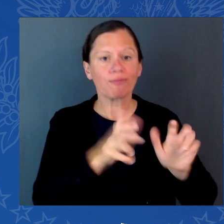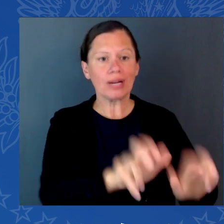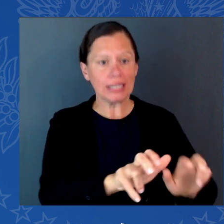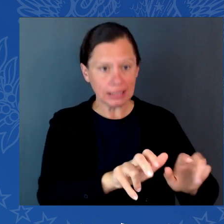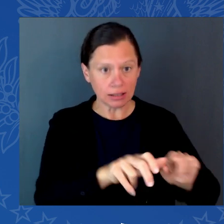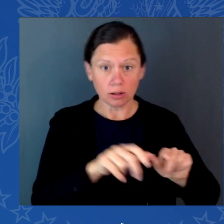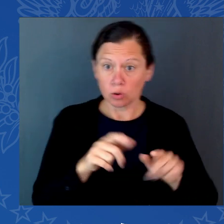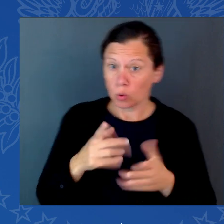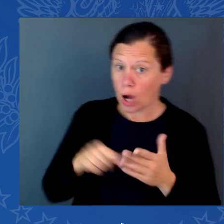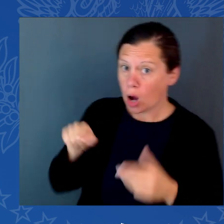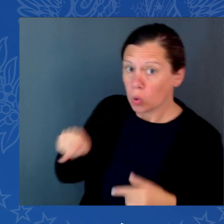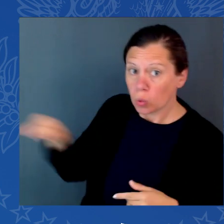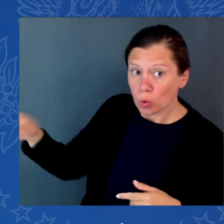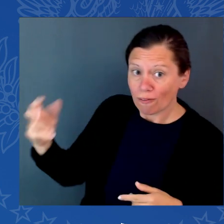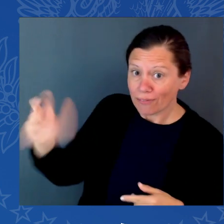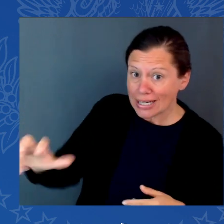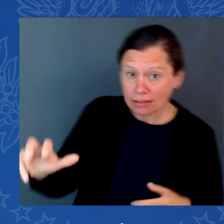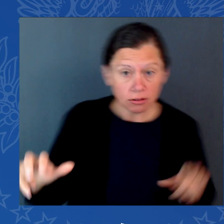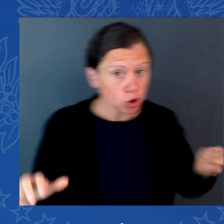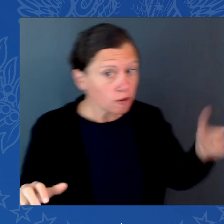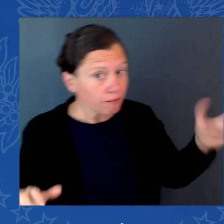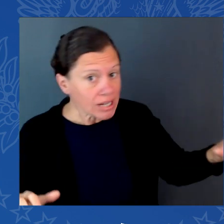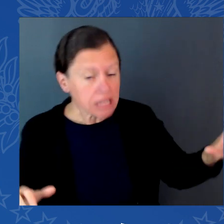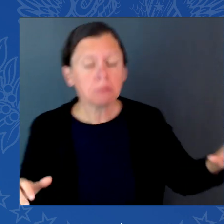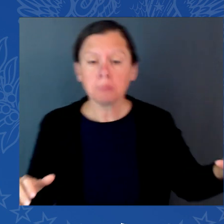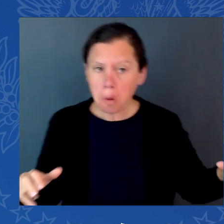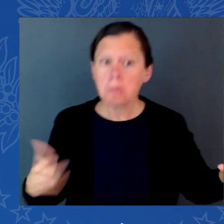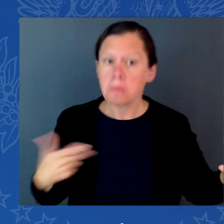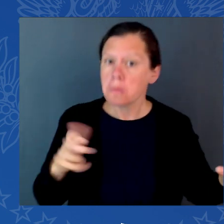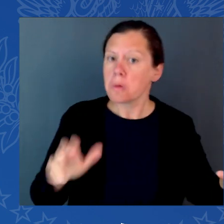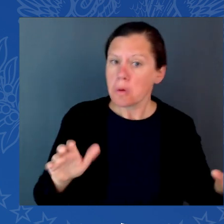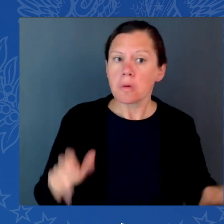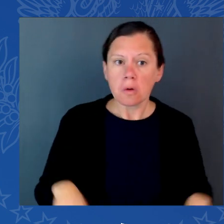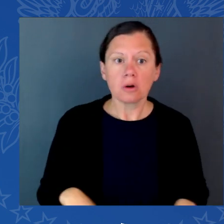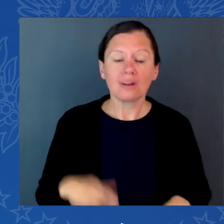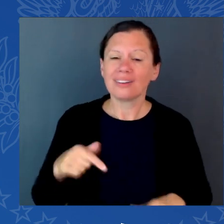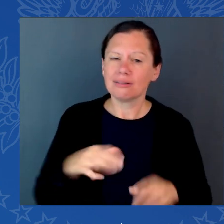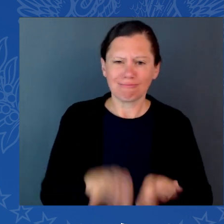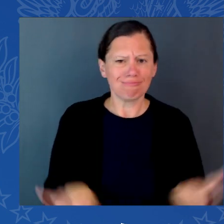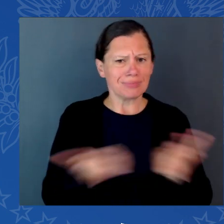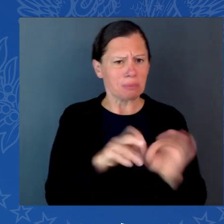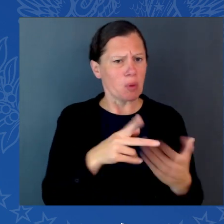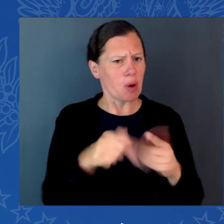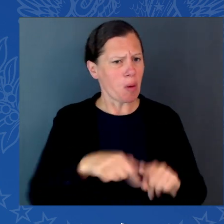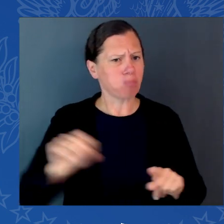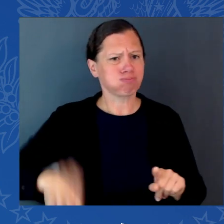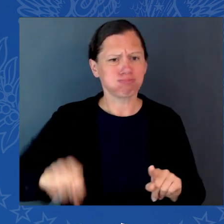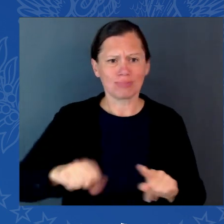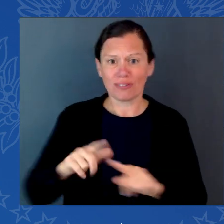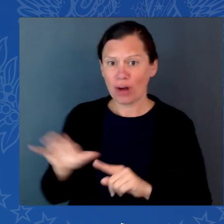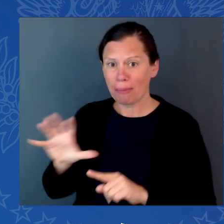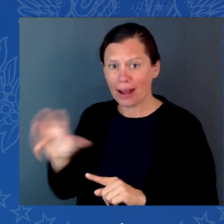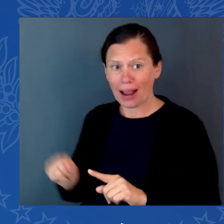And this is a very important project from Asia through Middle East to Europe to offer big opportunities and connect people.